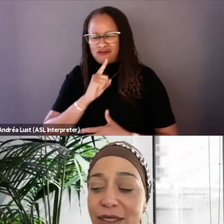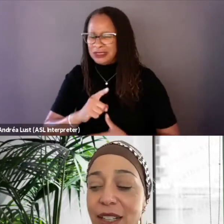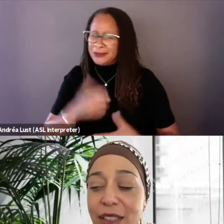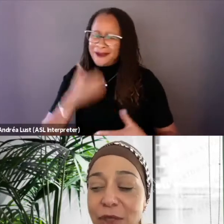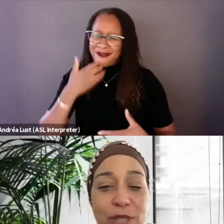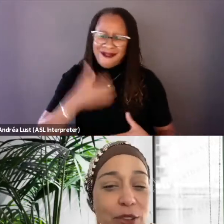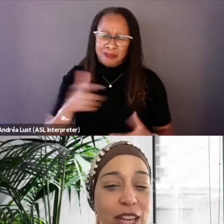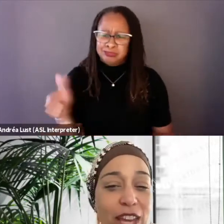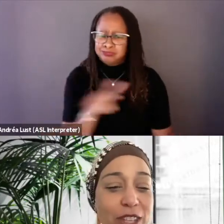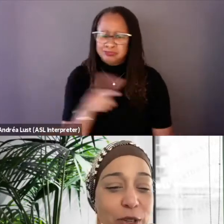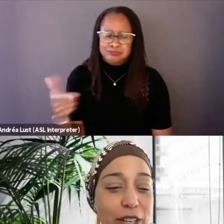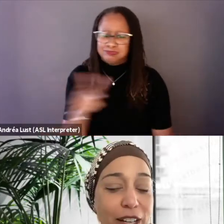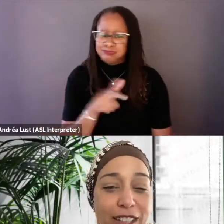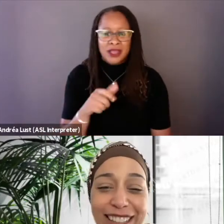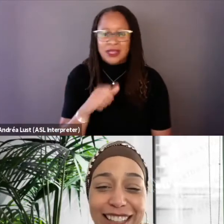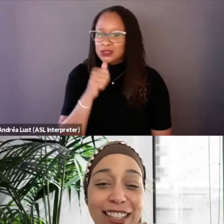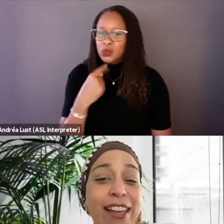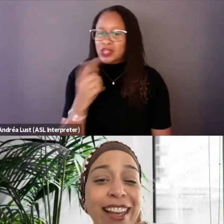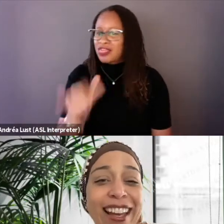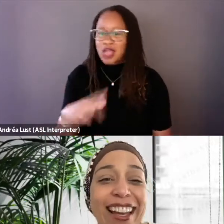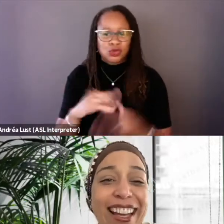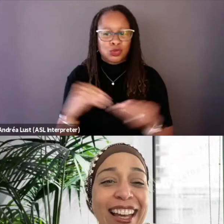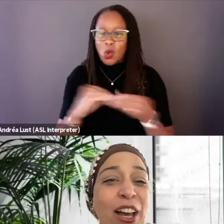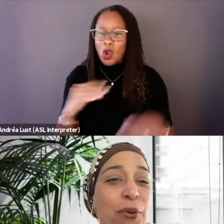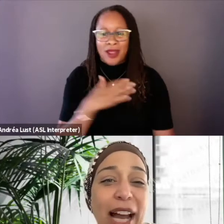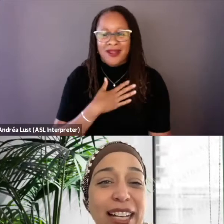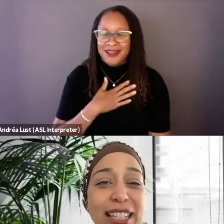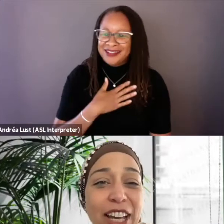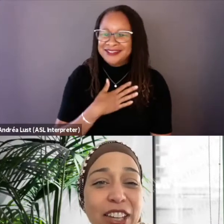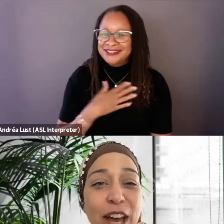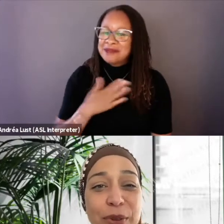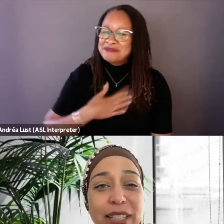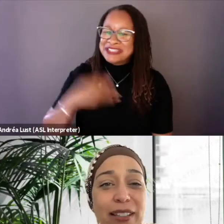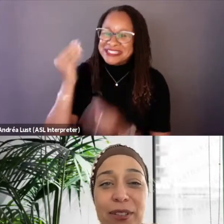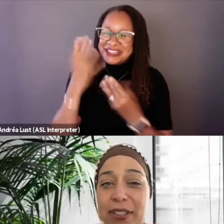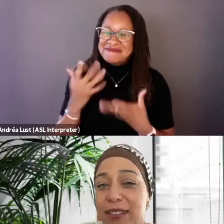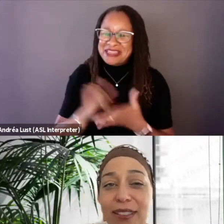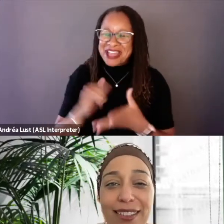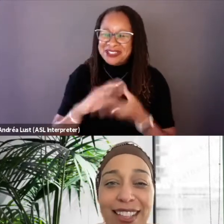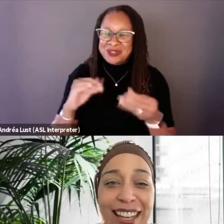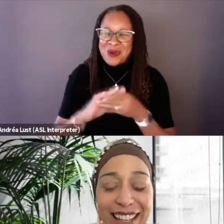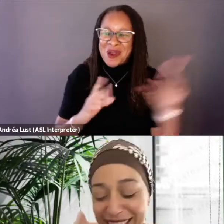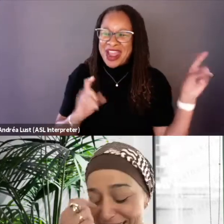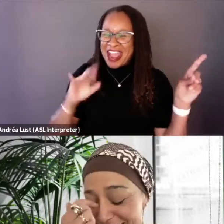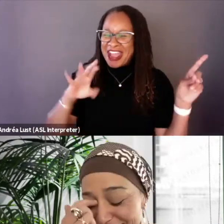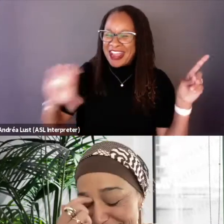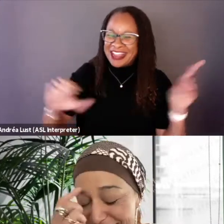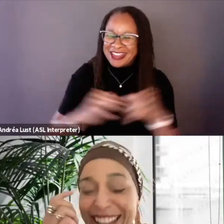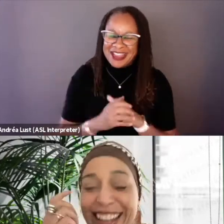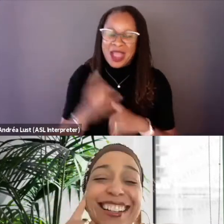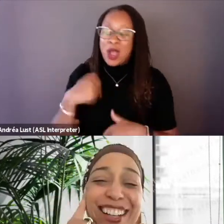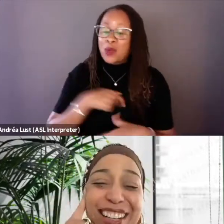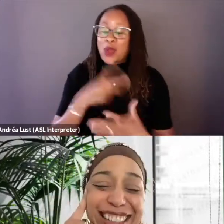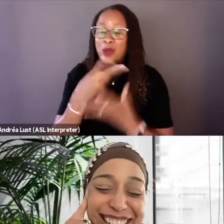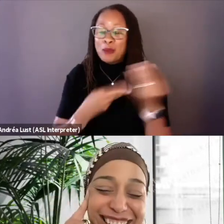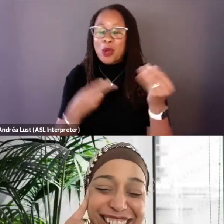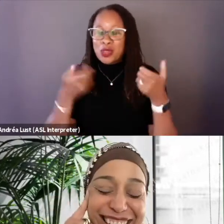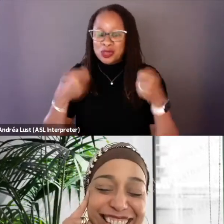No, don't tell that story, Eric. Please tell that story. We're not gonna tell you that one. But it was all, we were both like trying to get,